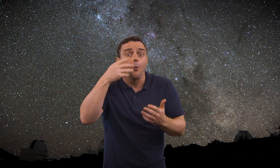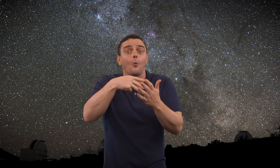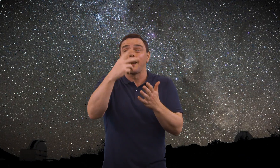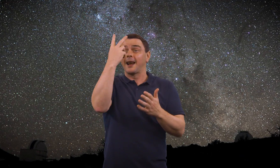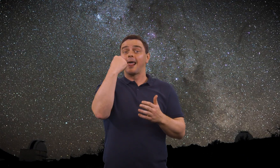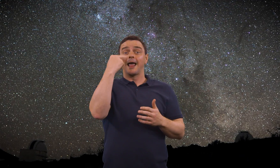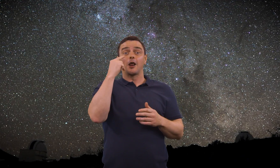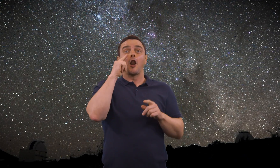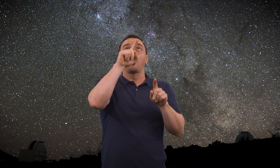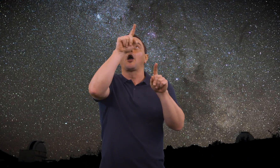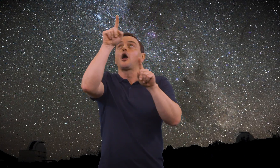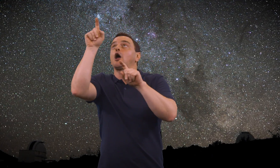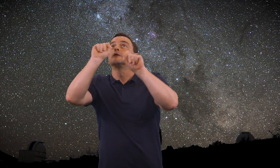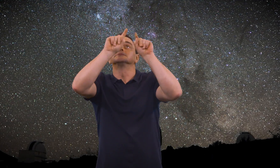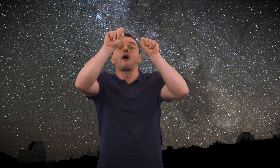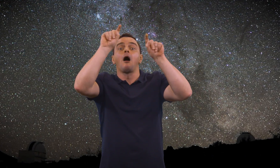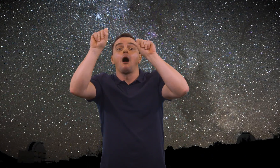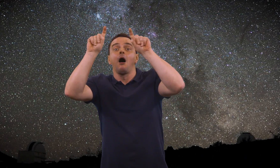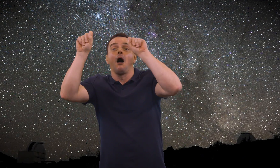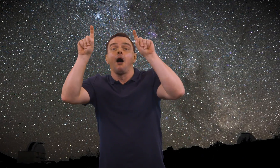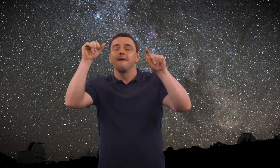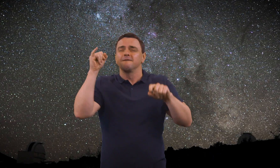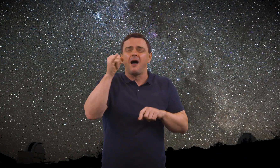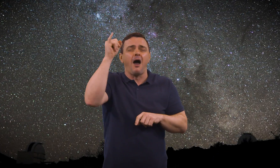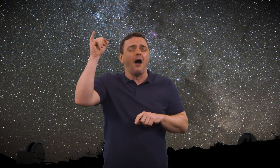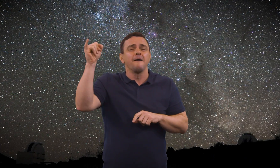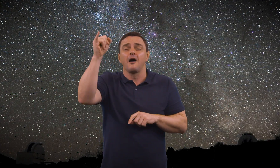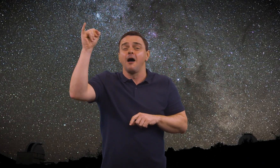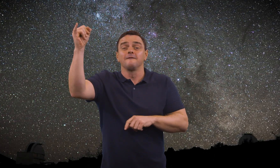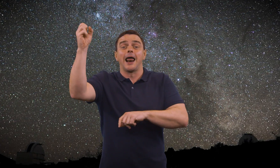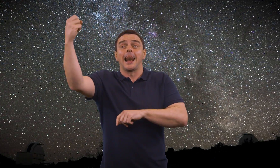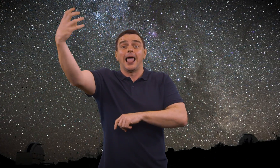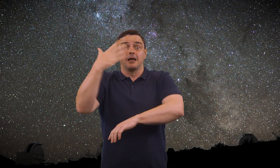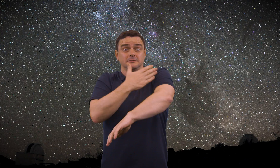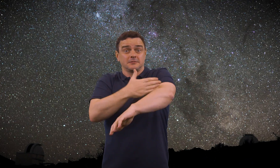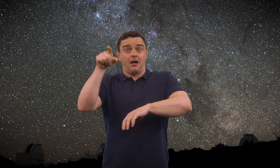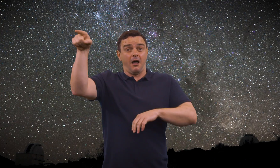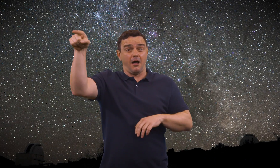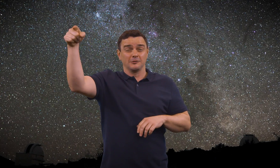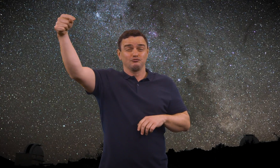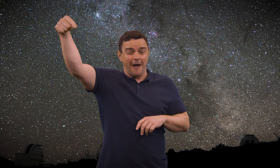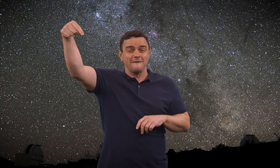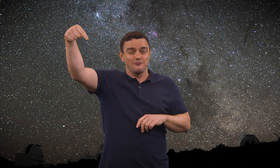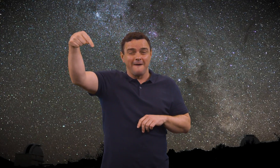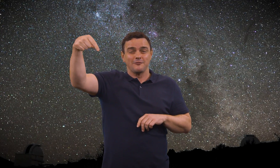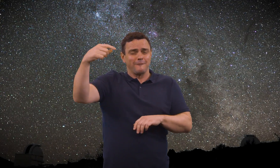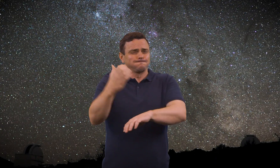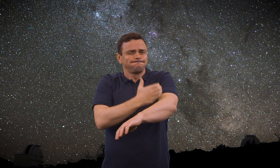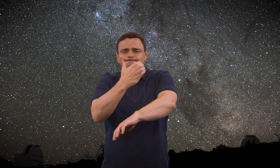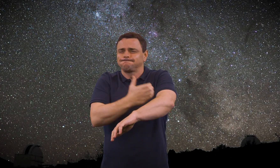when we look up at the night sky, the light from these stars travels huge distances to get to us?